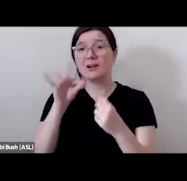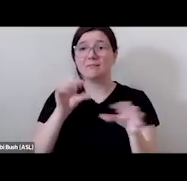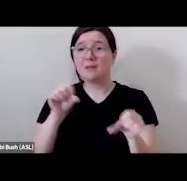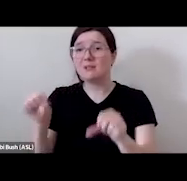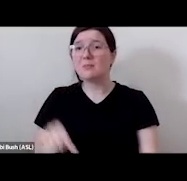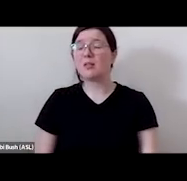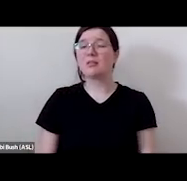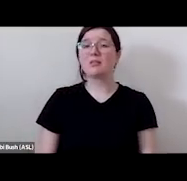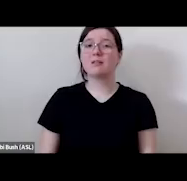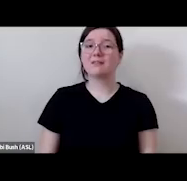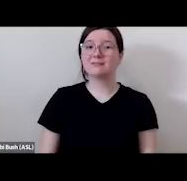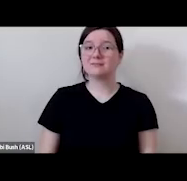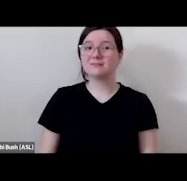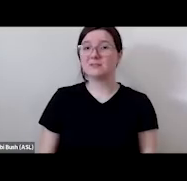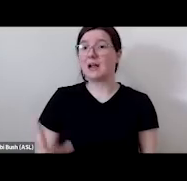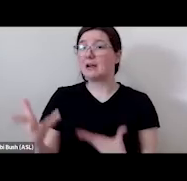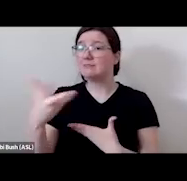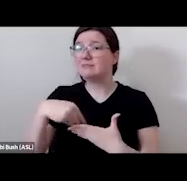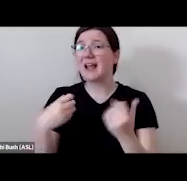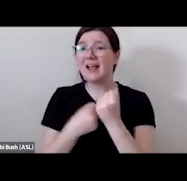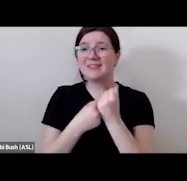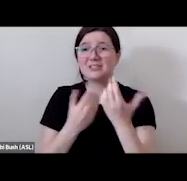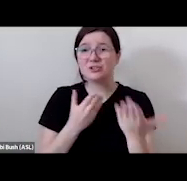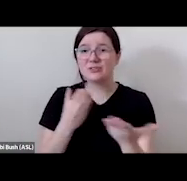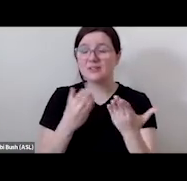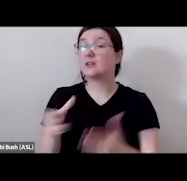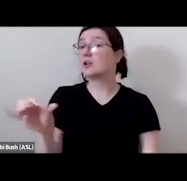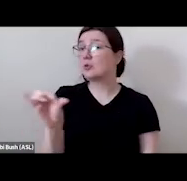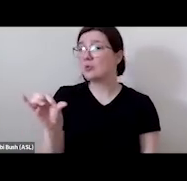and approaching services like adult protective services when